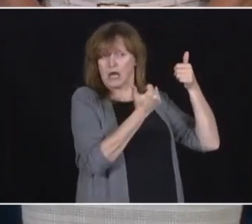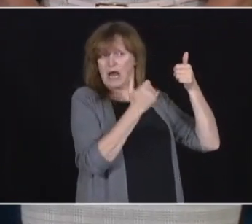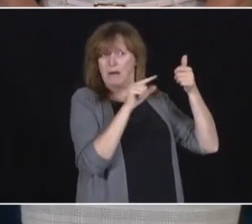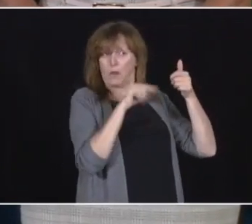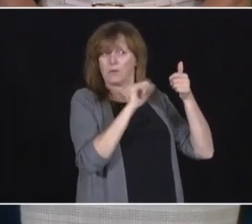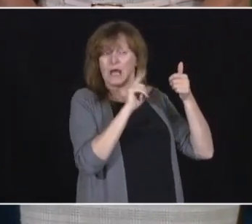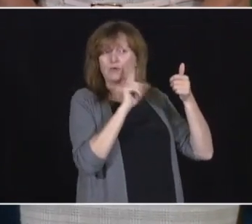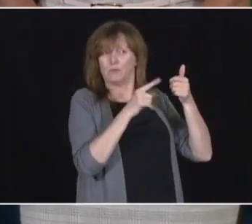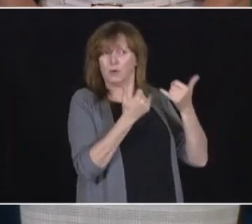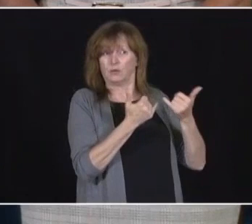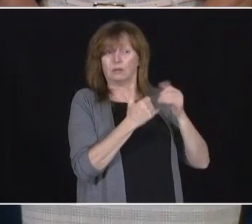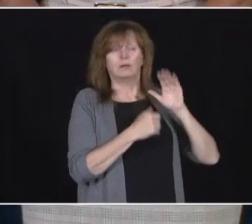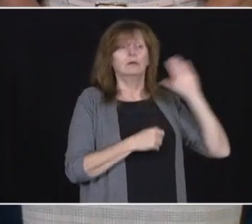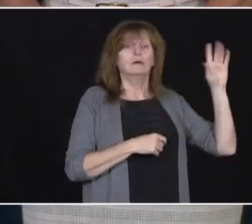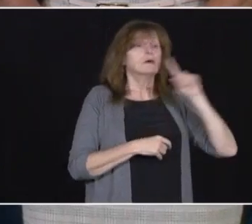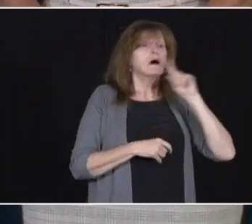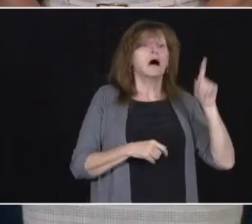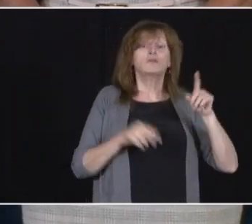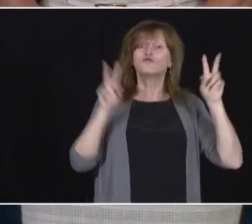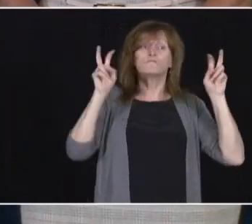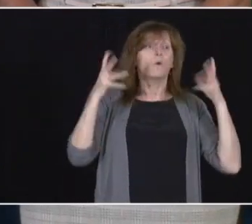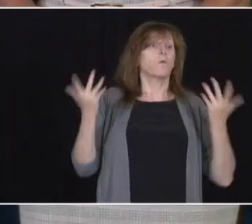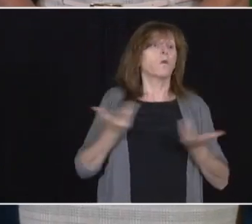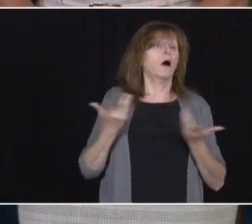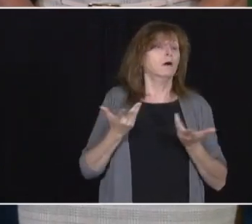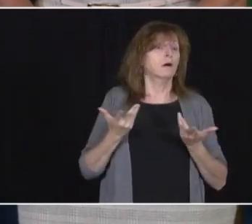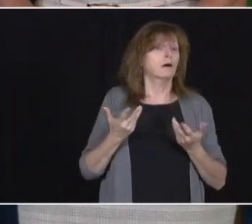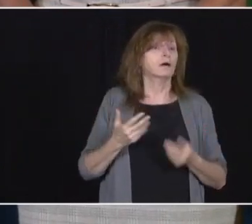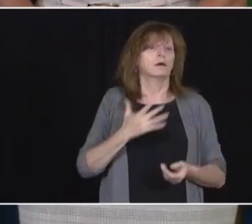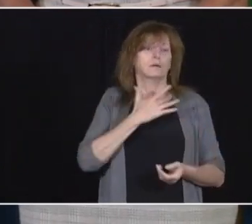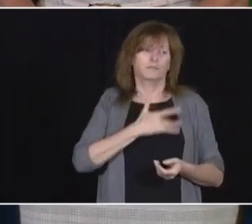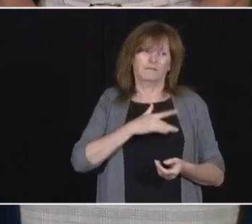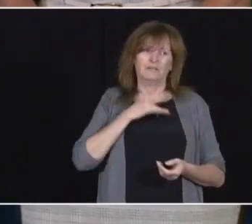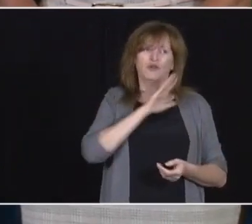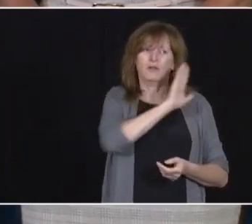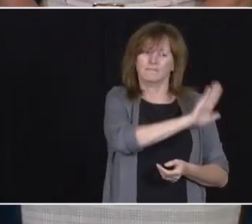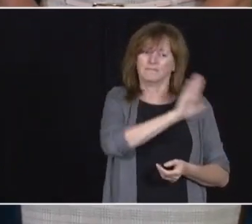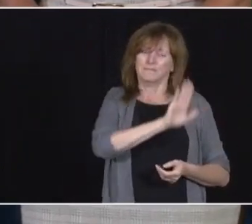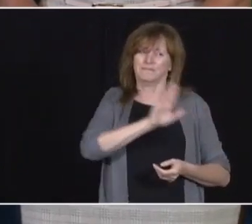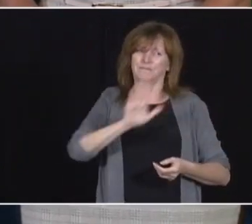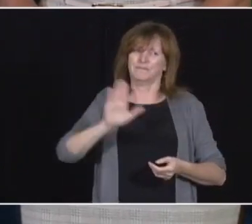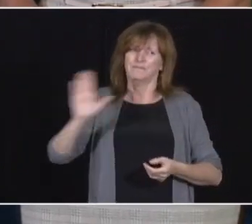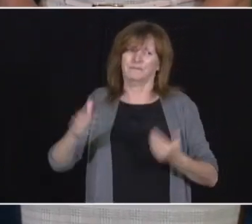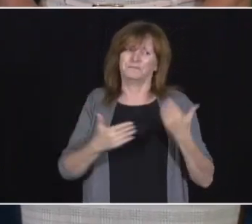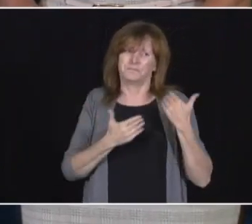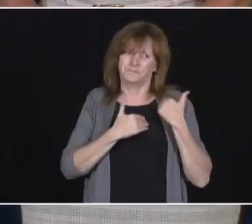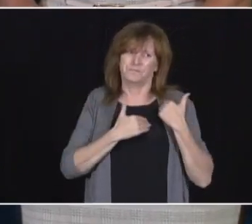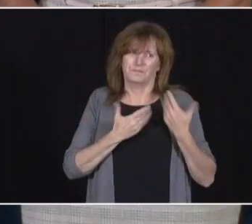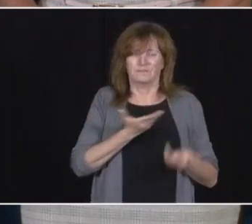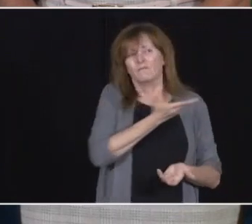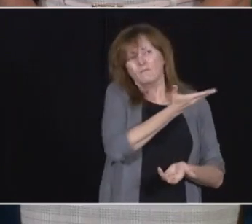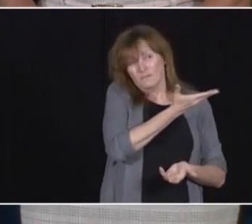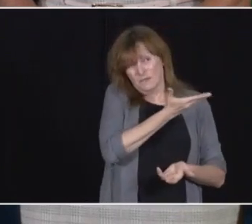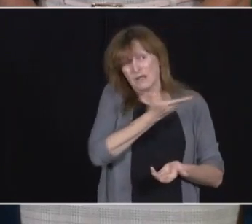Katie long-term care. Prime Minister Justin Trudeau was asked about the report this morning and his response was "It is provincial jurisdiction.